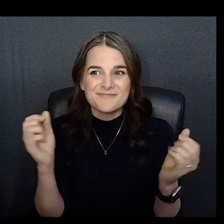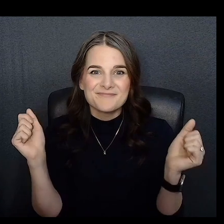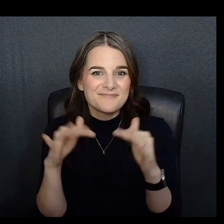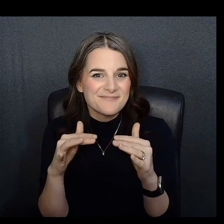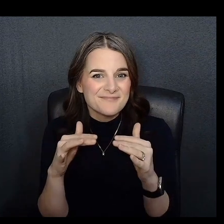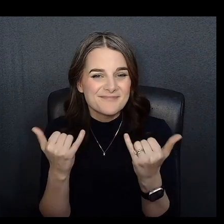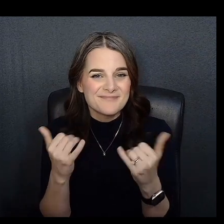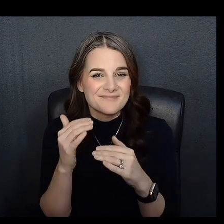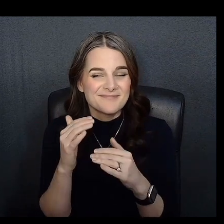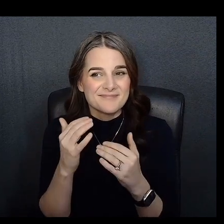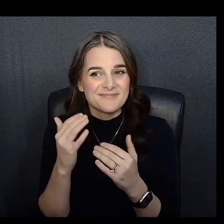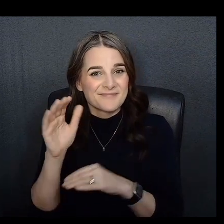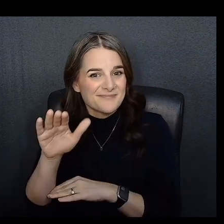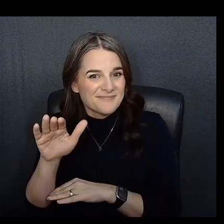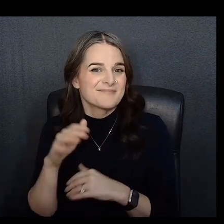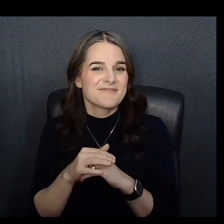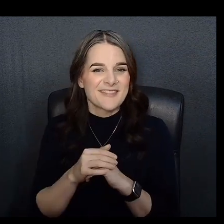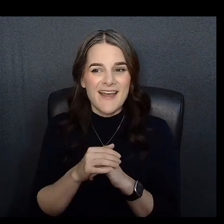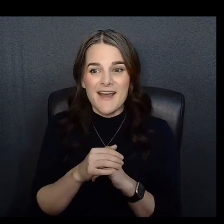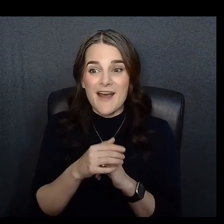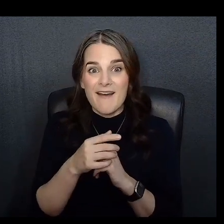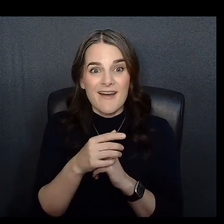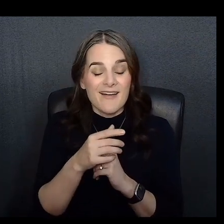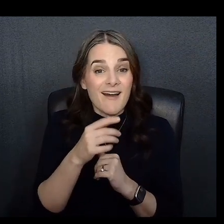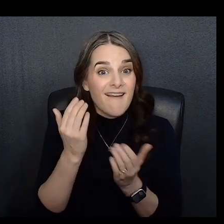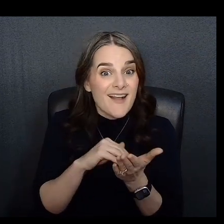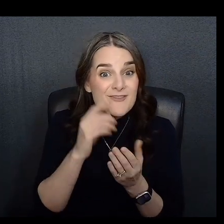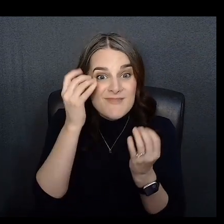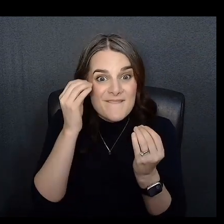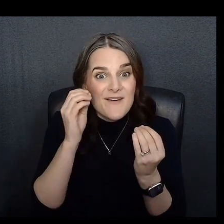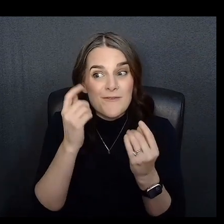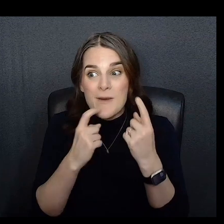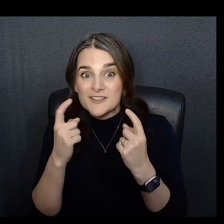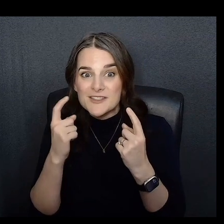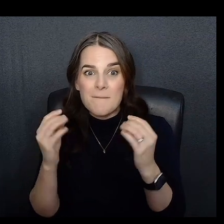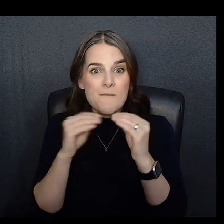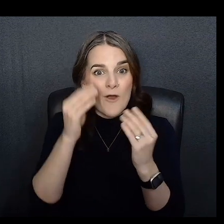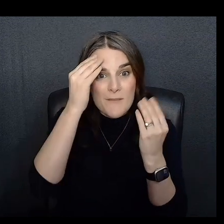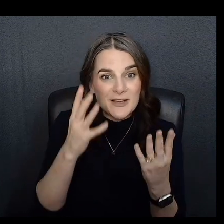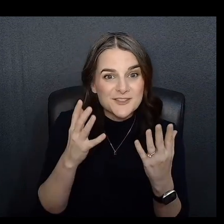Again, if you think of any questions or you want additional information, you can always feel free to shoot me an email.